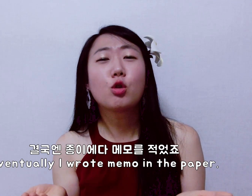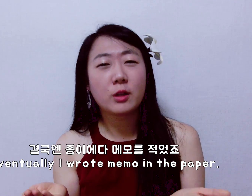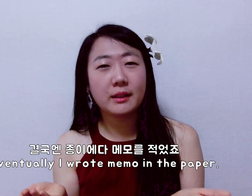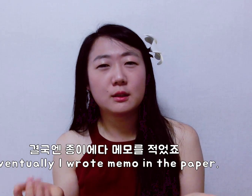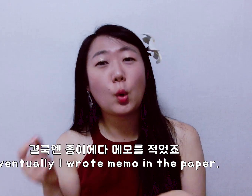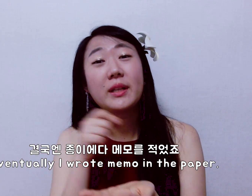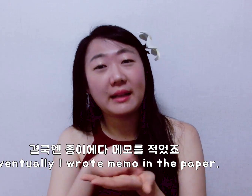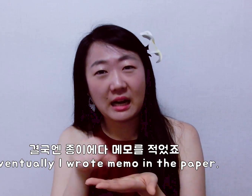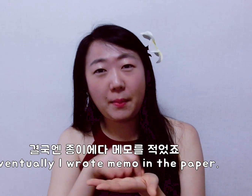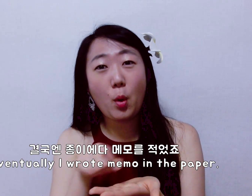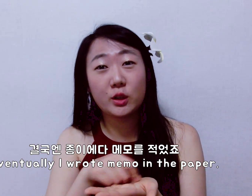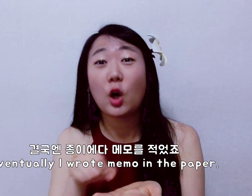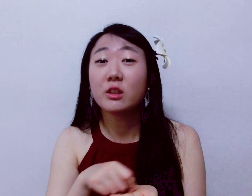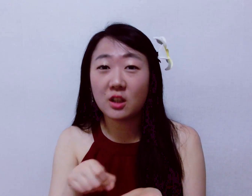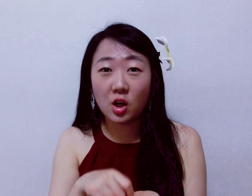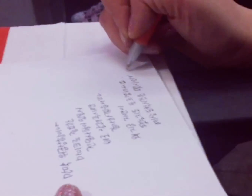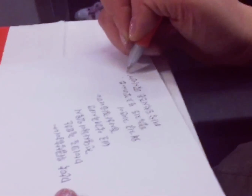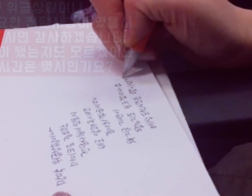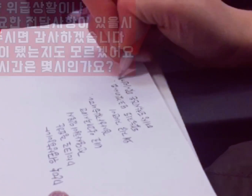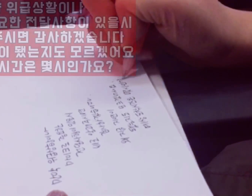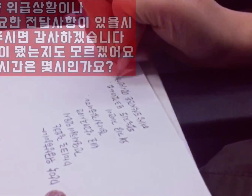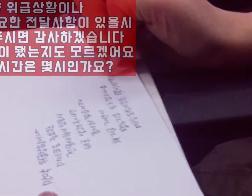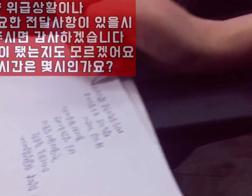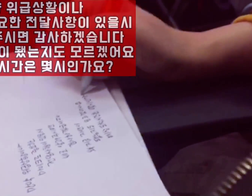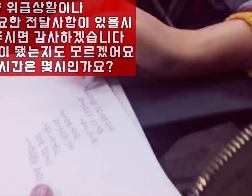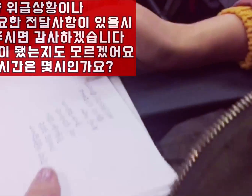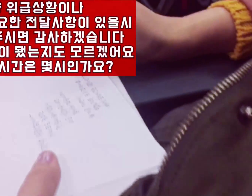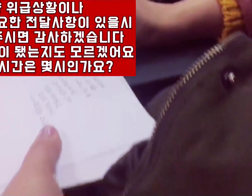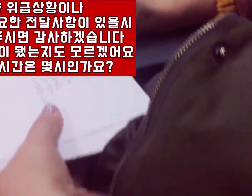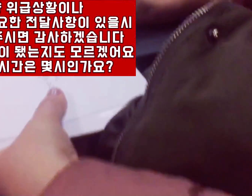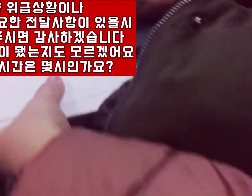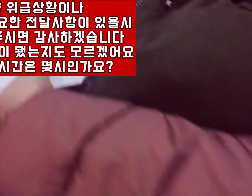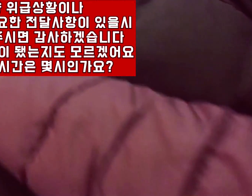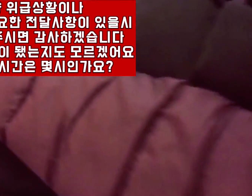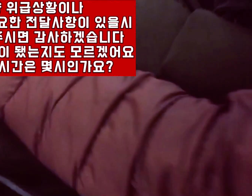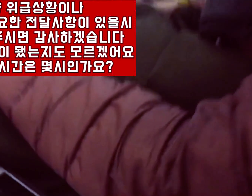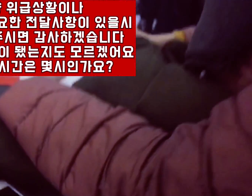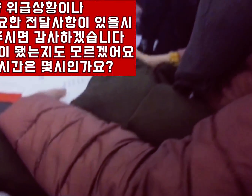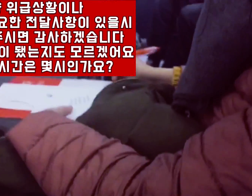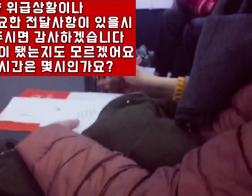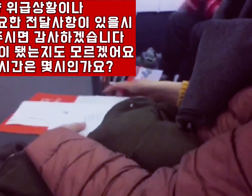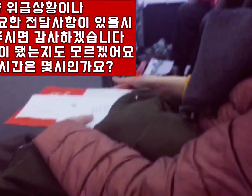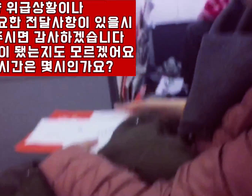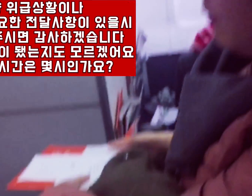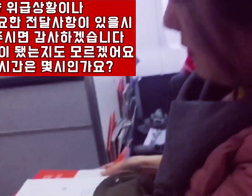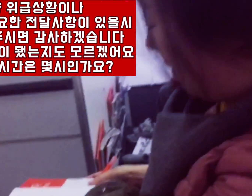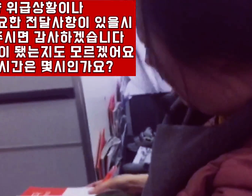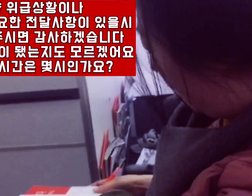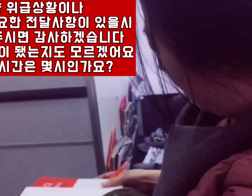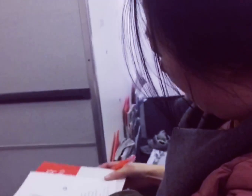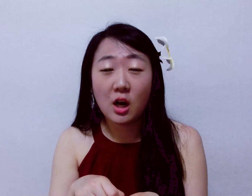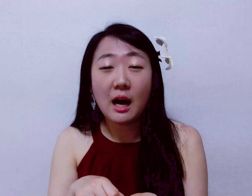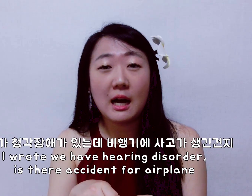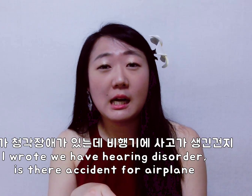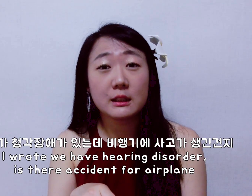결국엔 종이에다 메모를 적었죠 eventually i wrote memo in the paper.